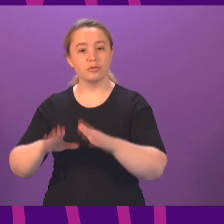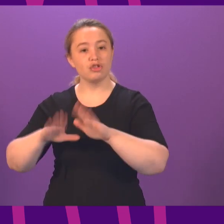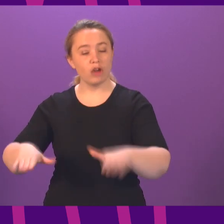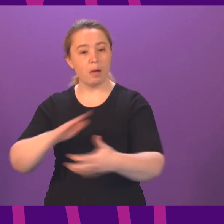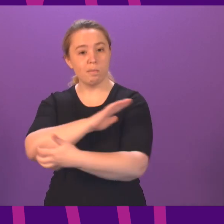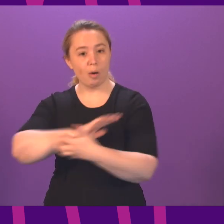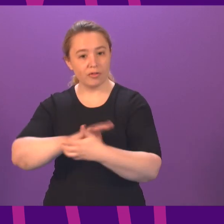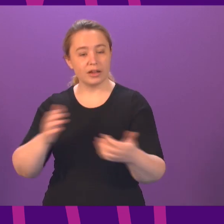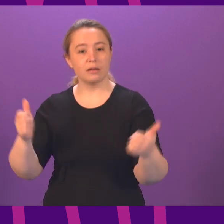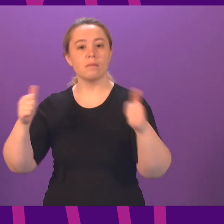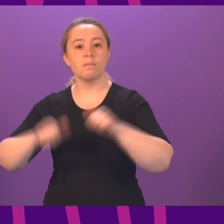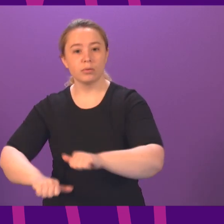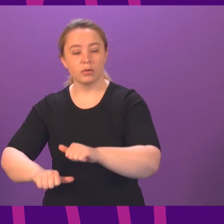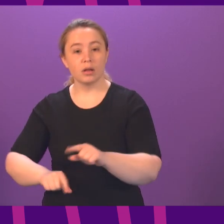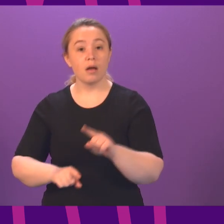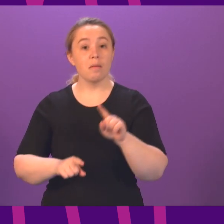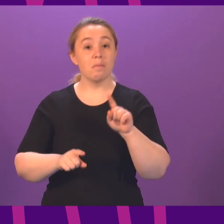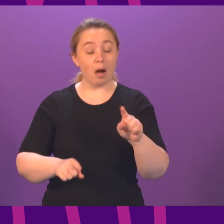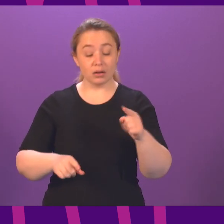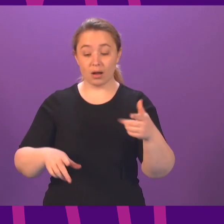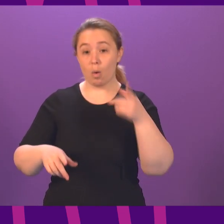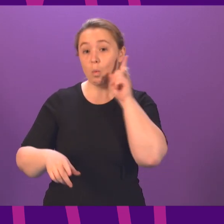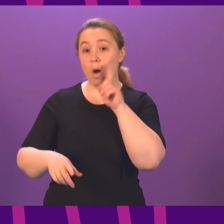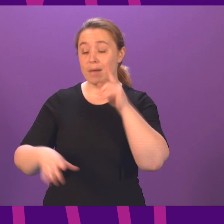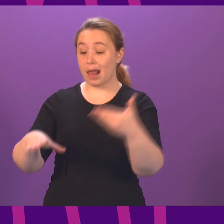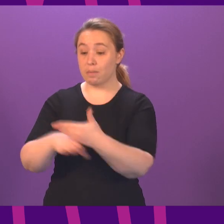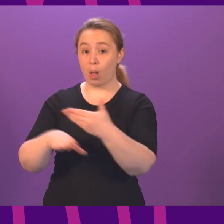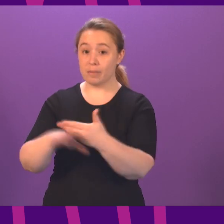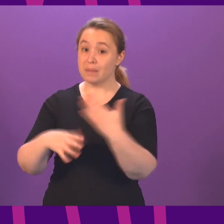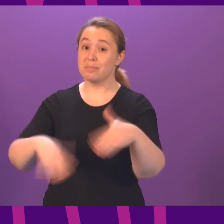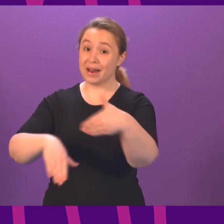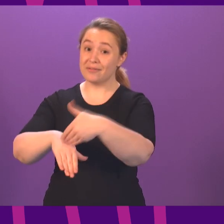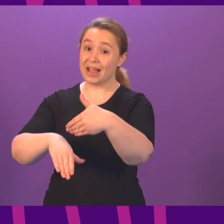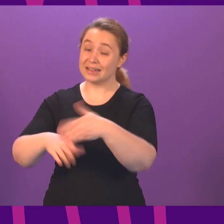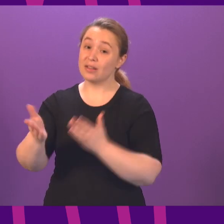terrible impact of the pandemic on women’s employment in particular, can the First Minister